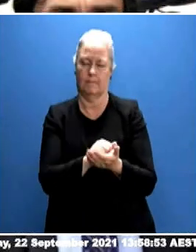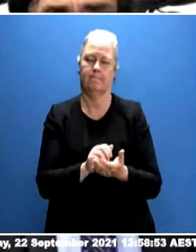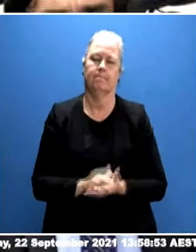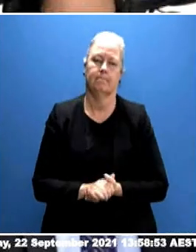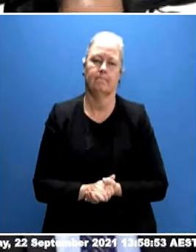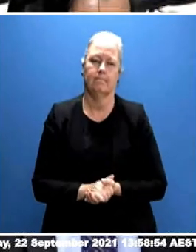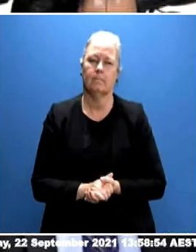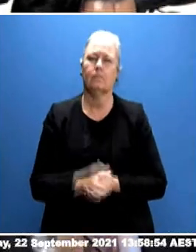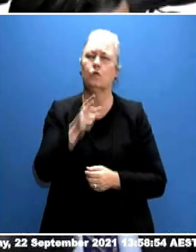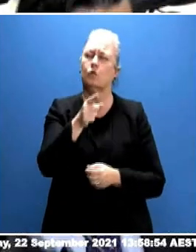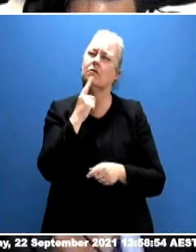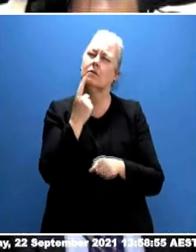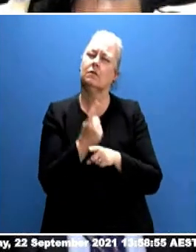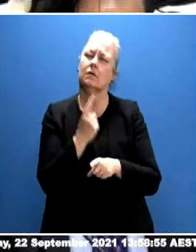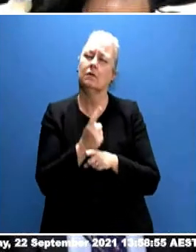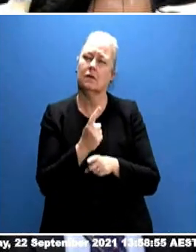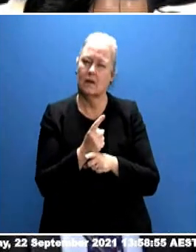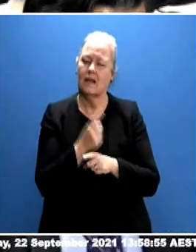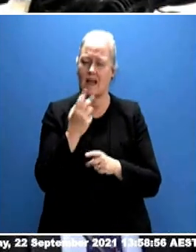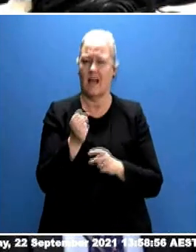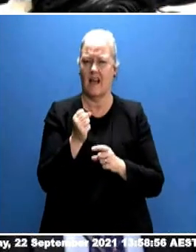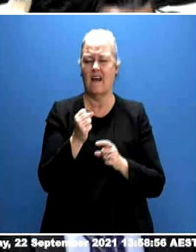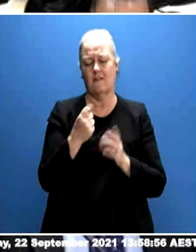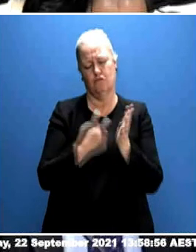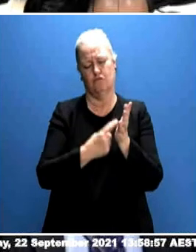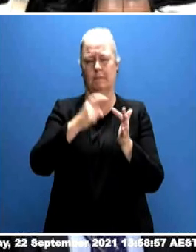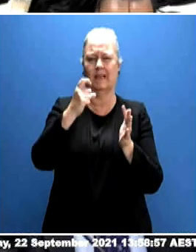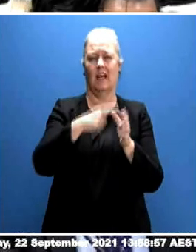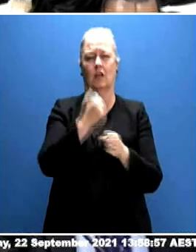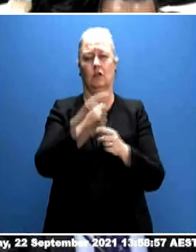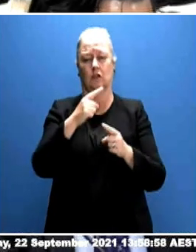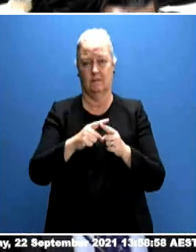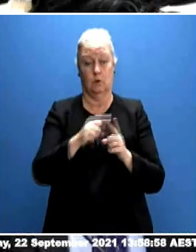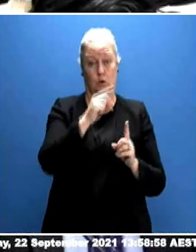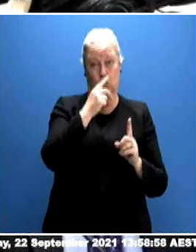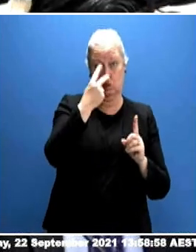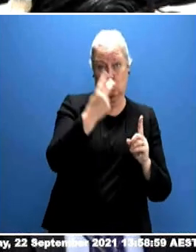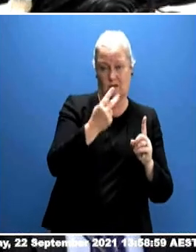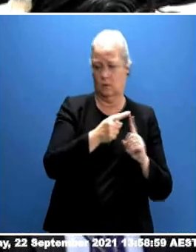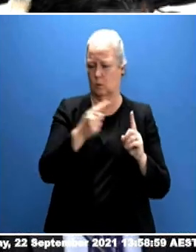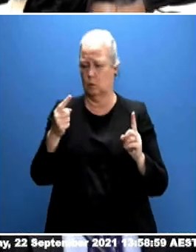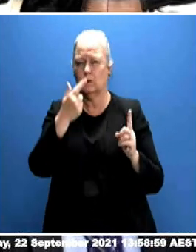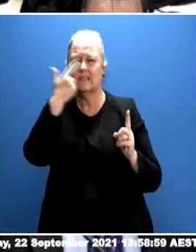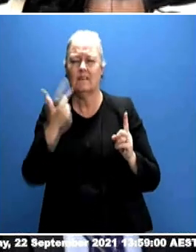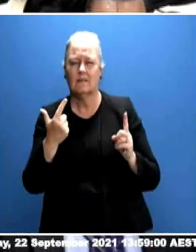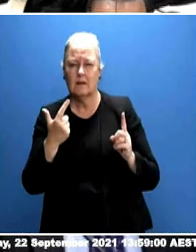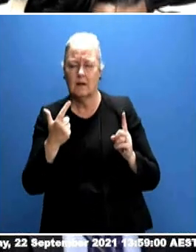You mentioned that there is a recommended age group, that's 12 to 17 years, unless there were what is described in your statement as